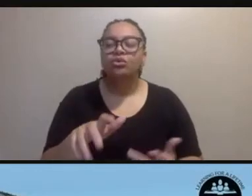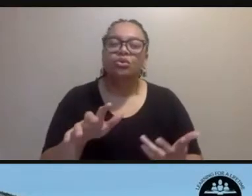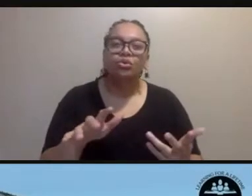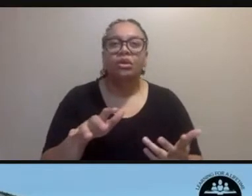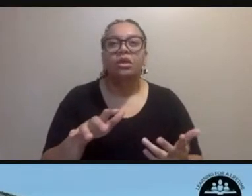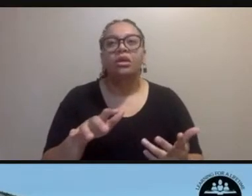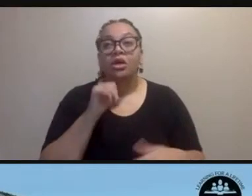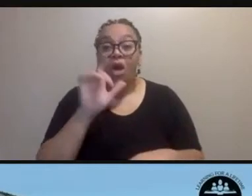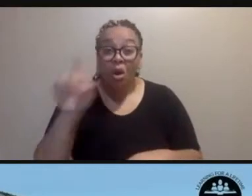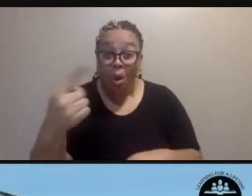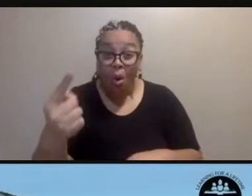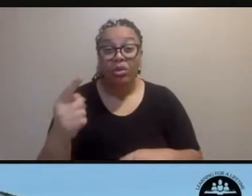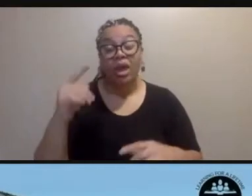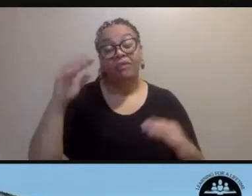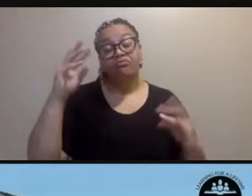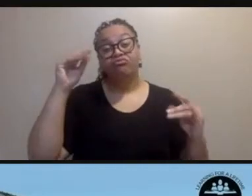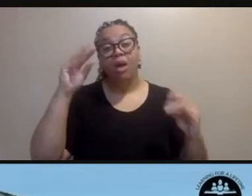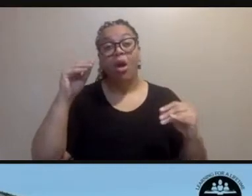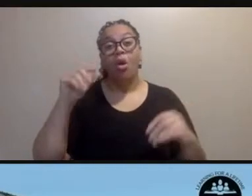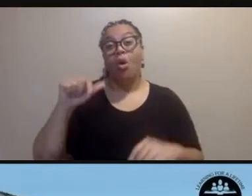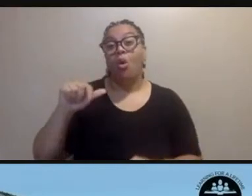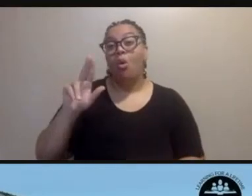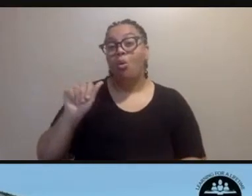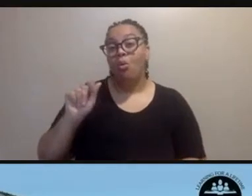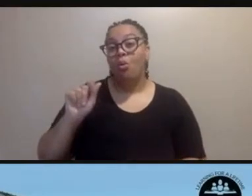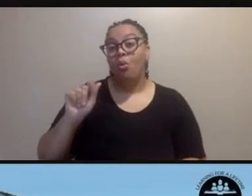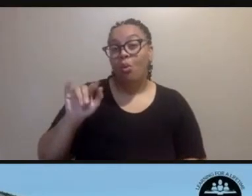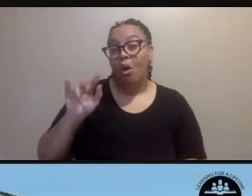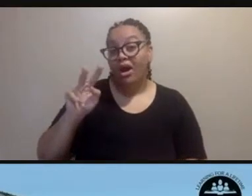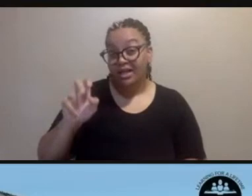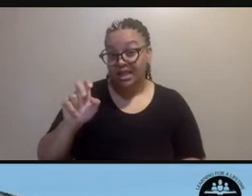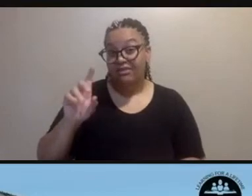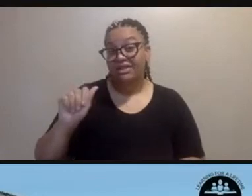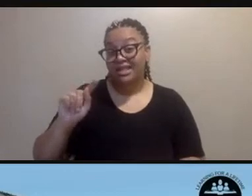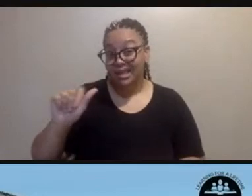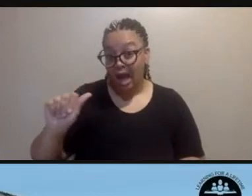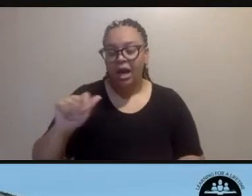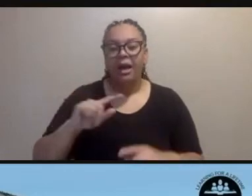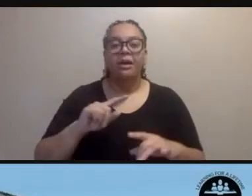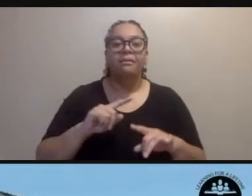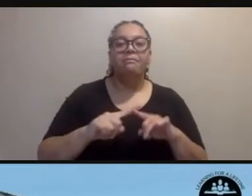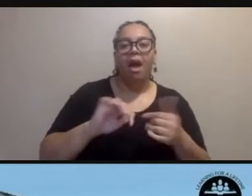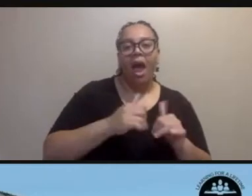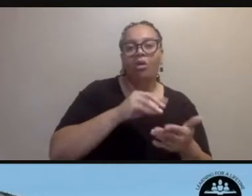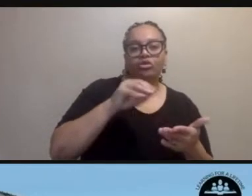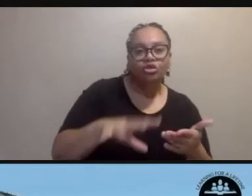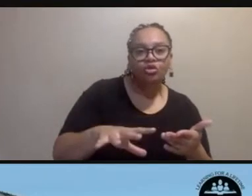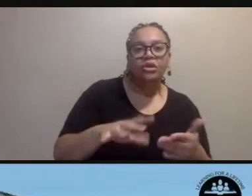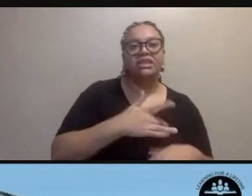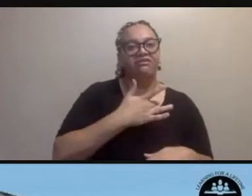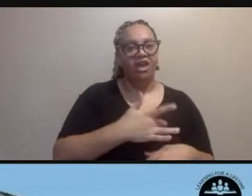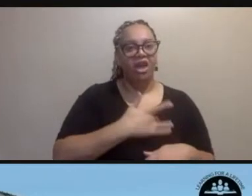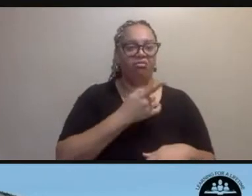AND WELL-BEING, WE MUST ALSO